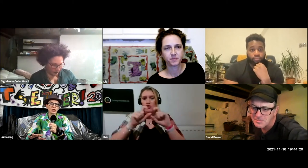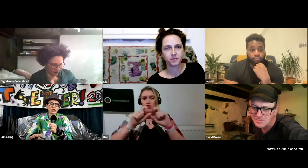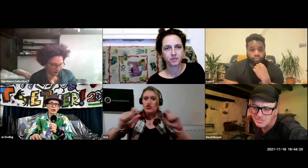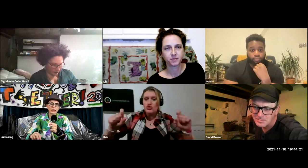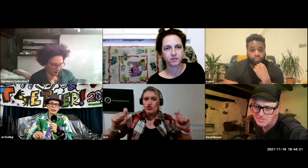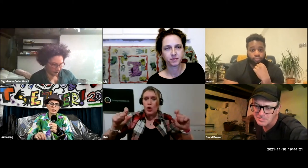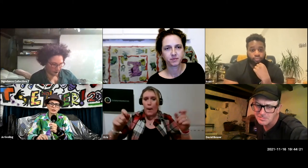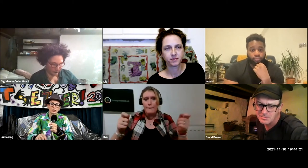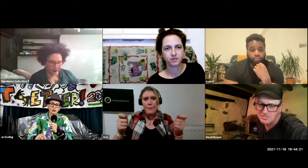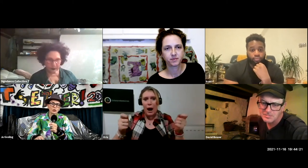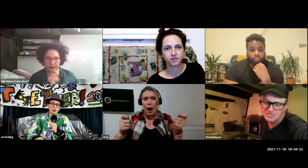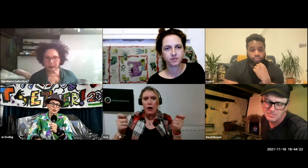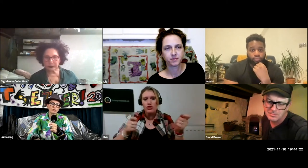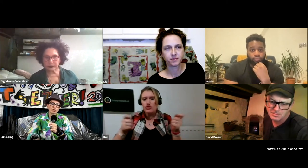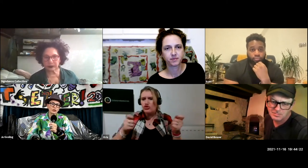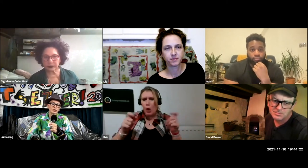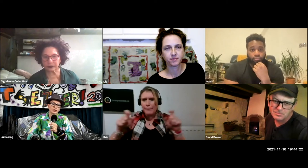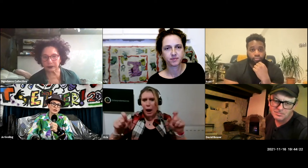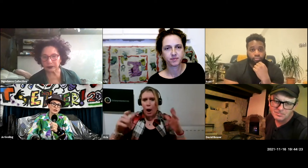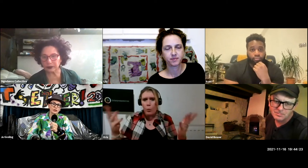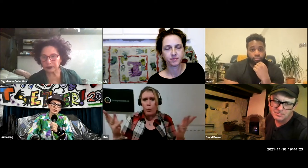like Pedro who are not here tonight.